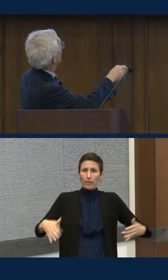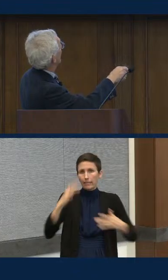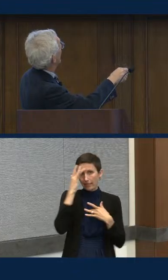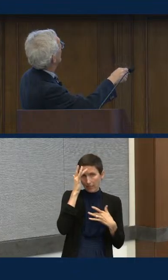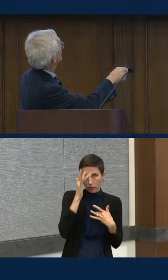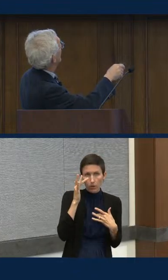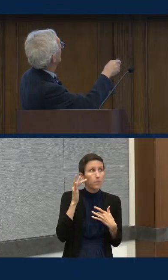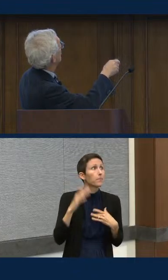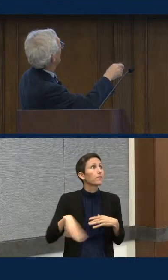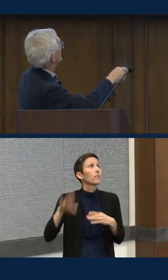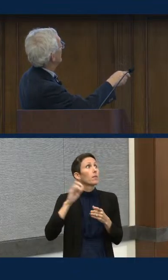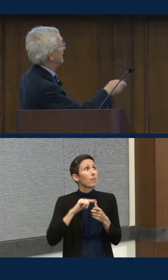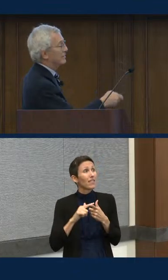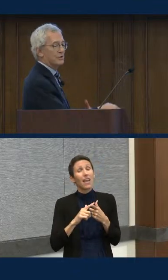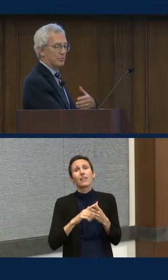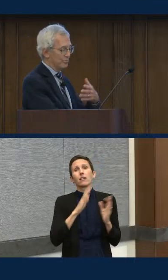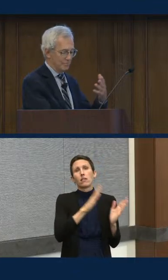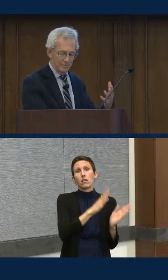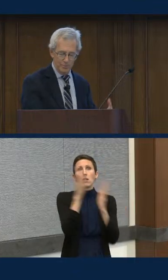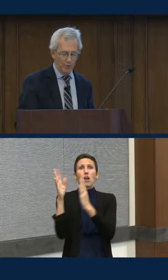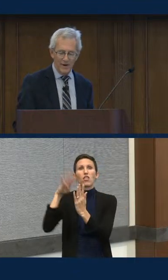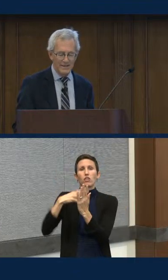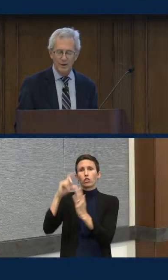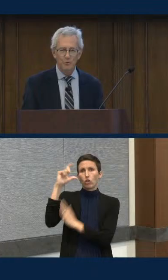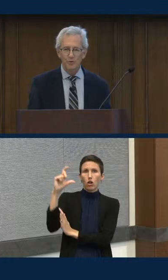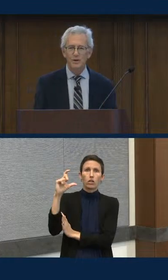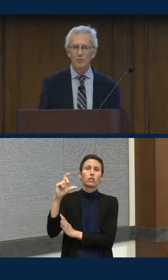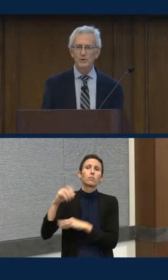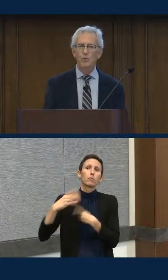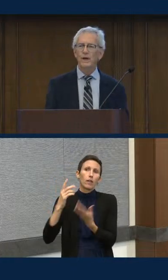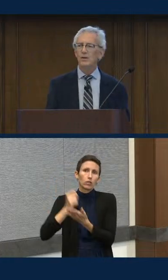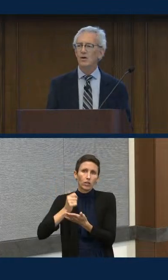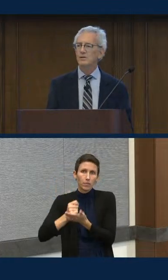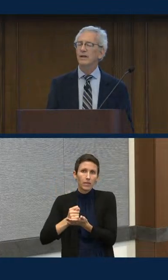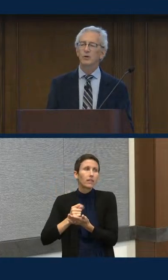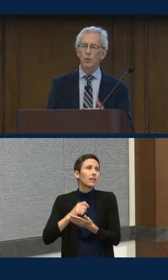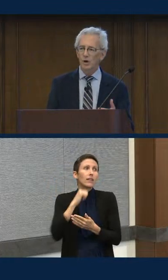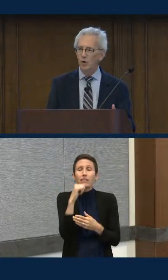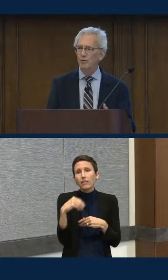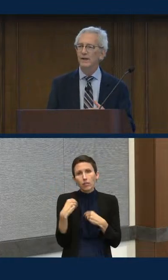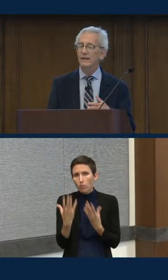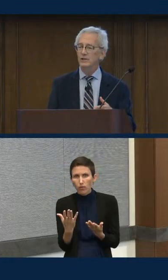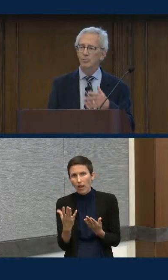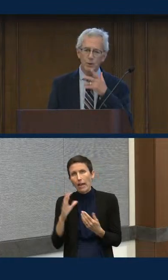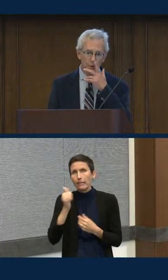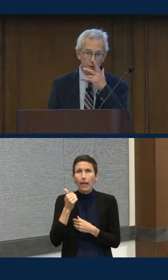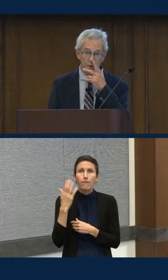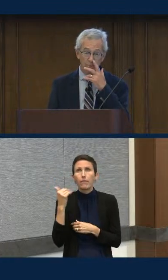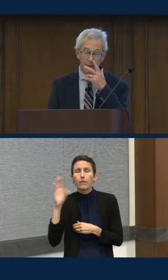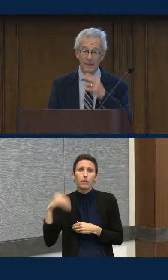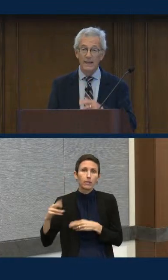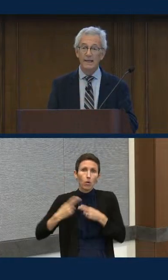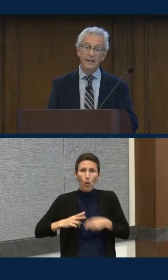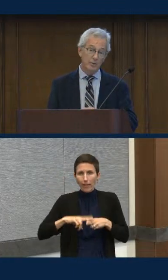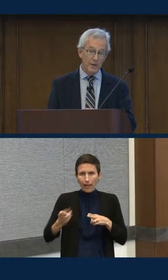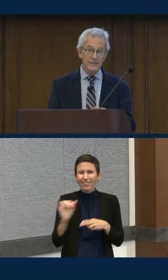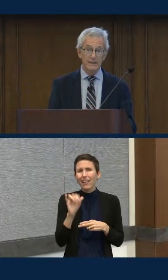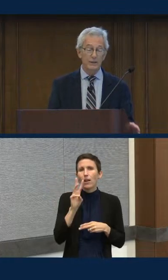basically it does not provide 10 or 15% weight loss like Wegovy